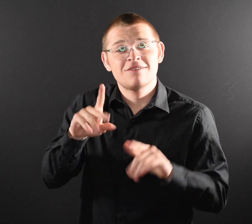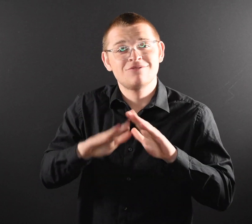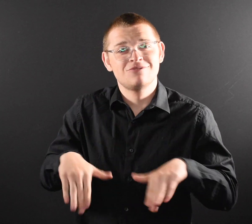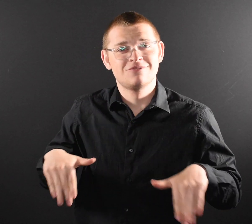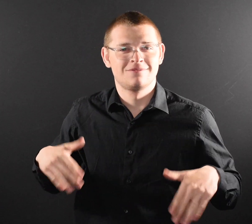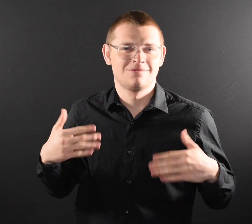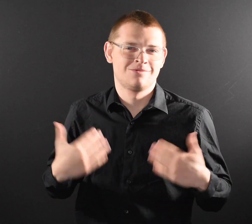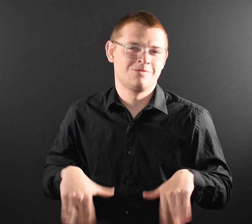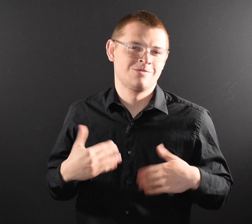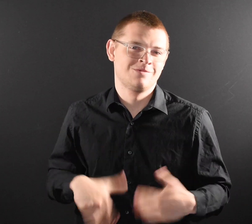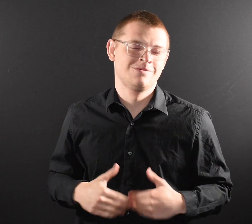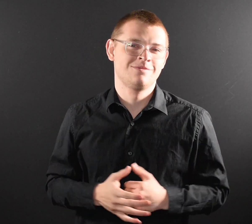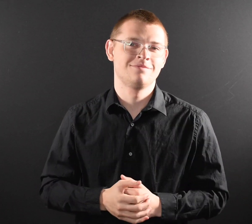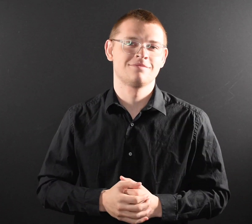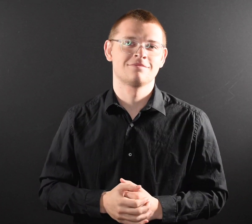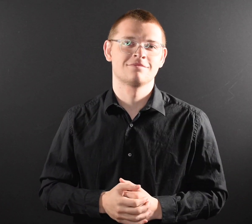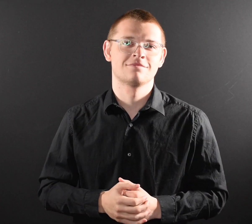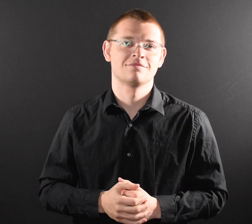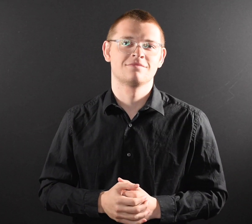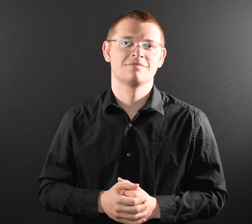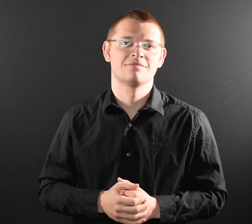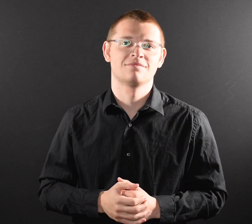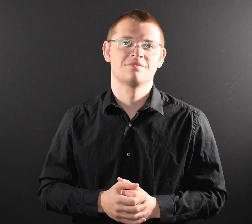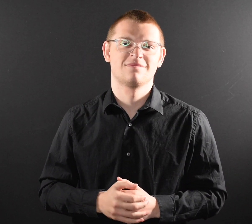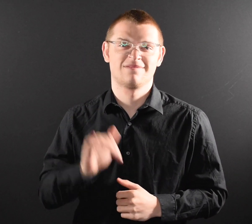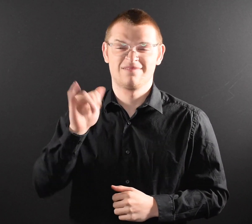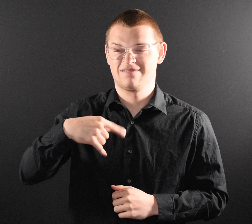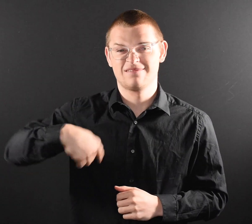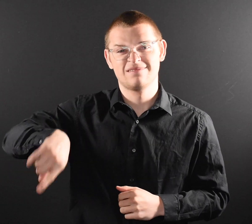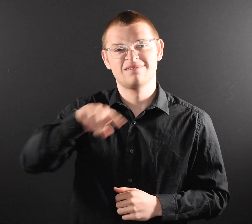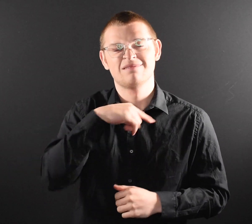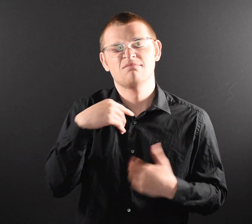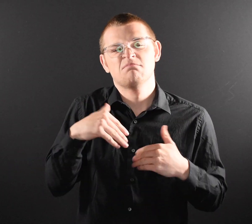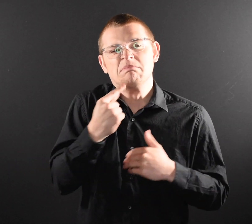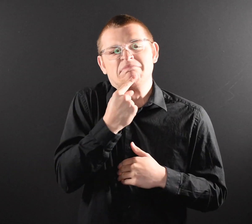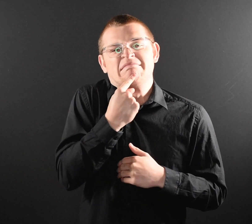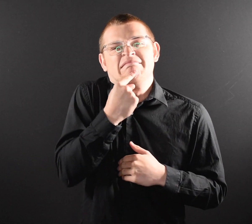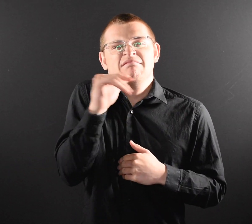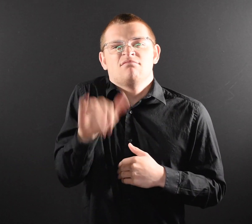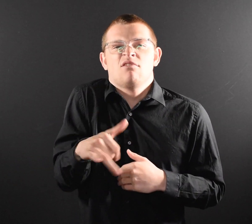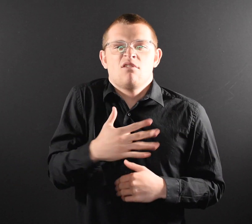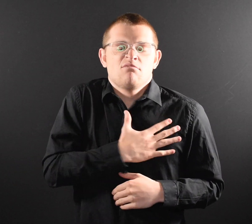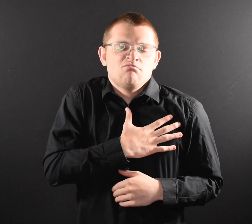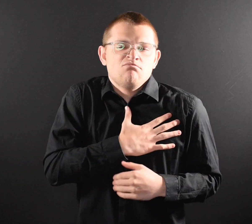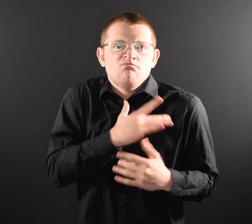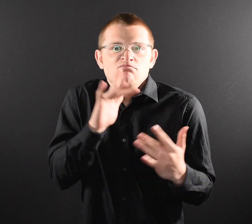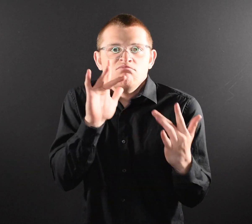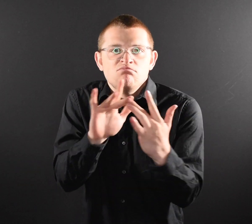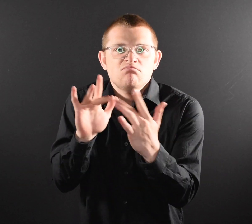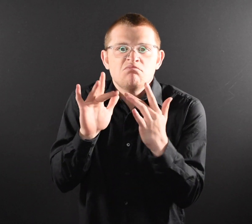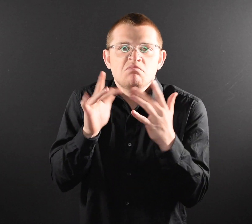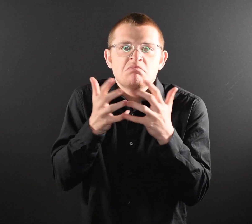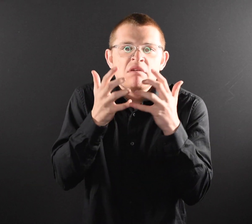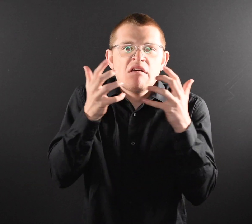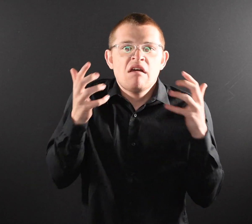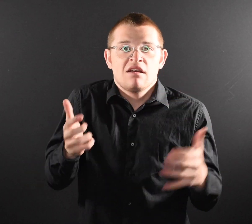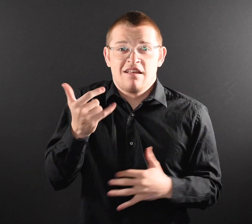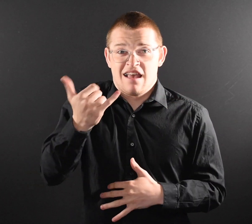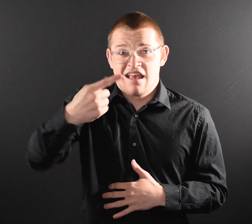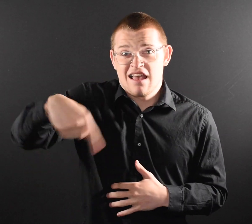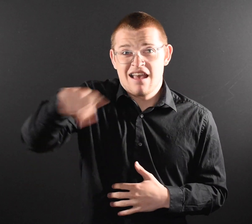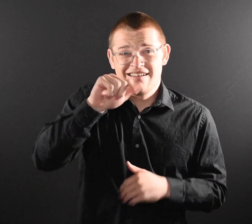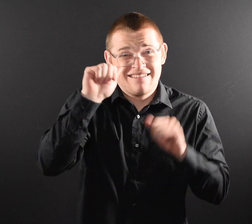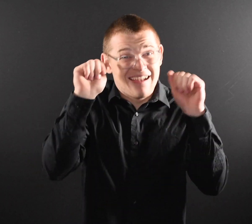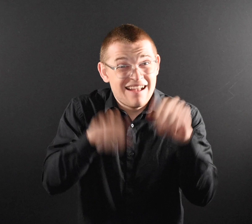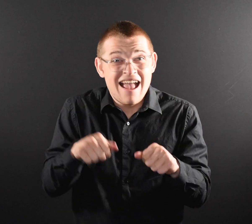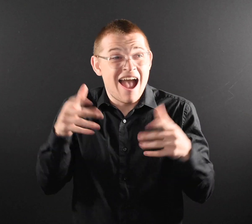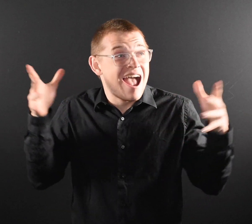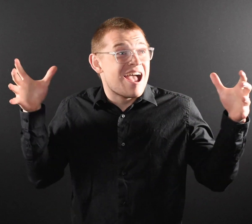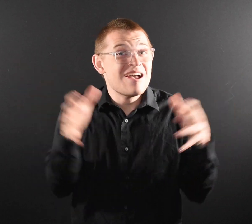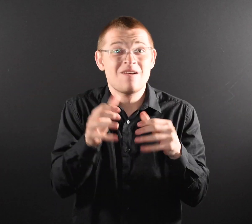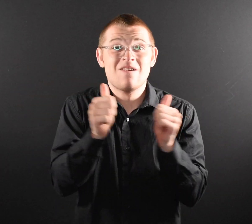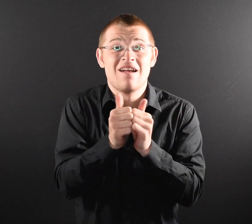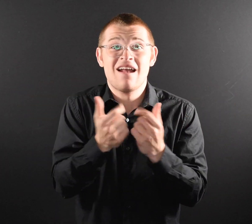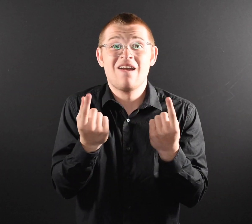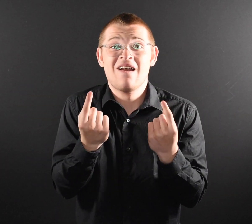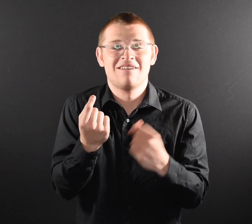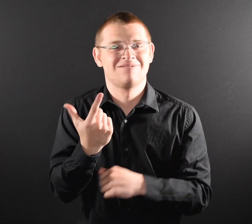o We have missed these connections so much -- and you can get back them by